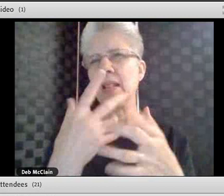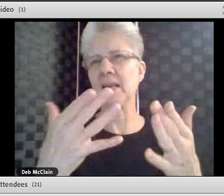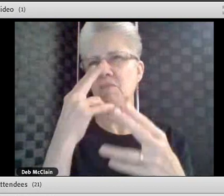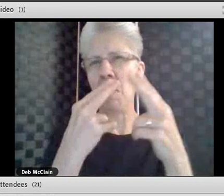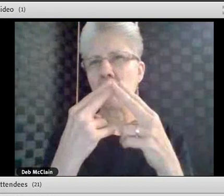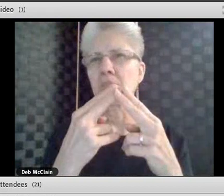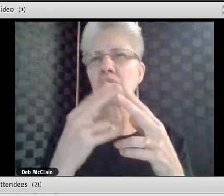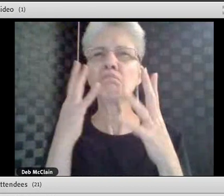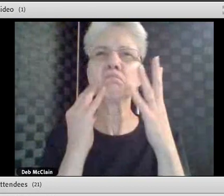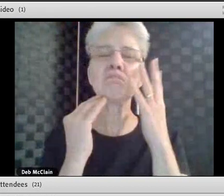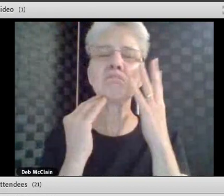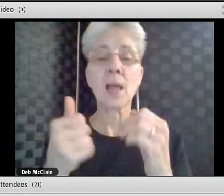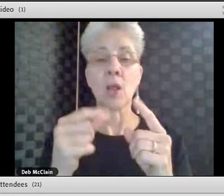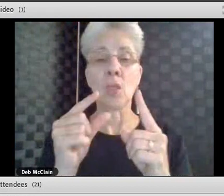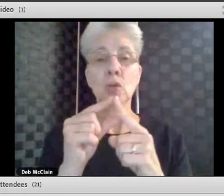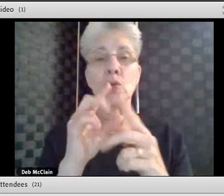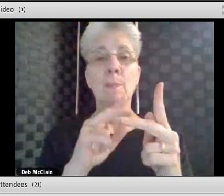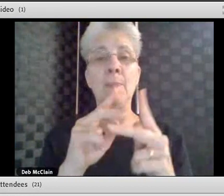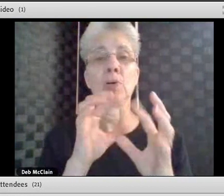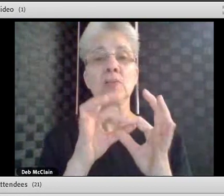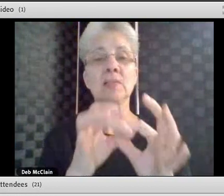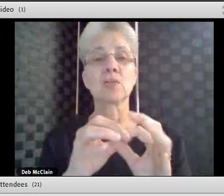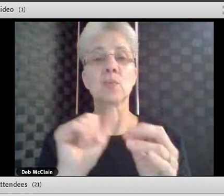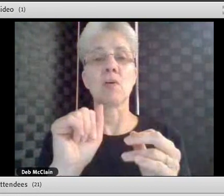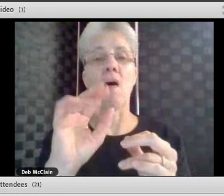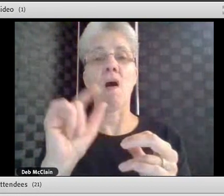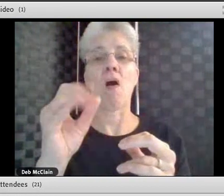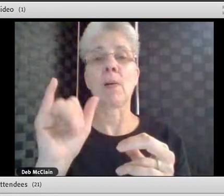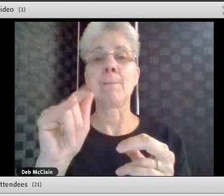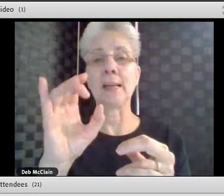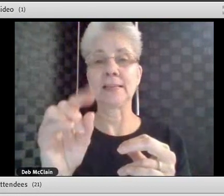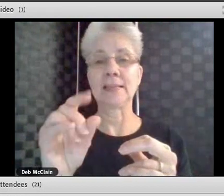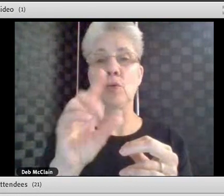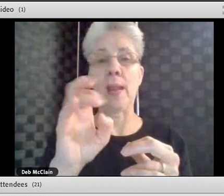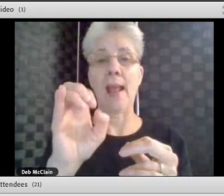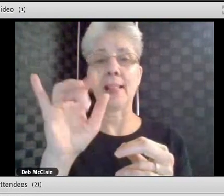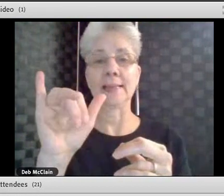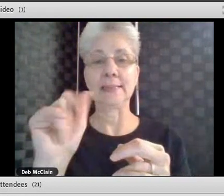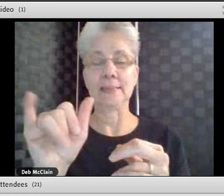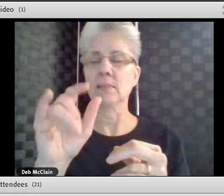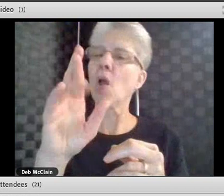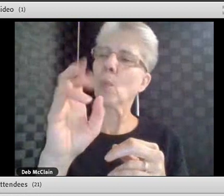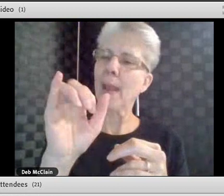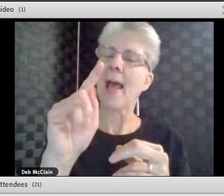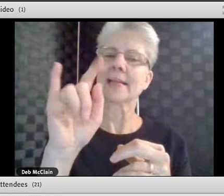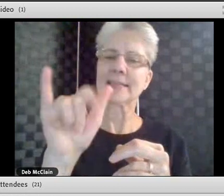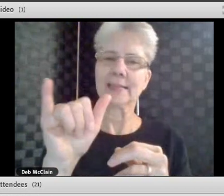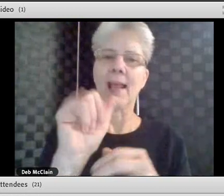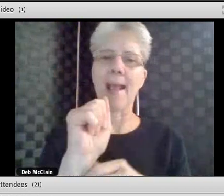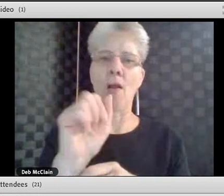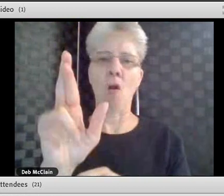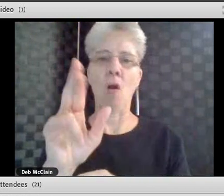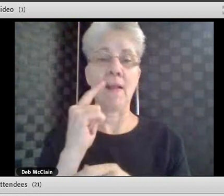Another term that people associate with this is called augmented reality, and what's great about this is if you've ever done Pokémon GO,